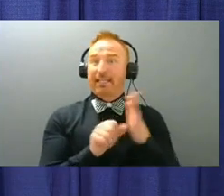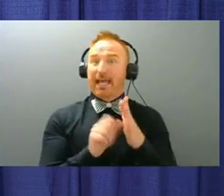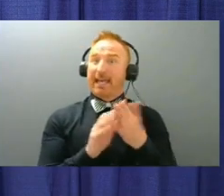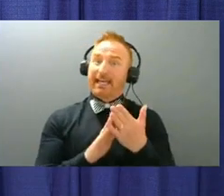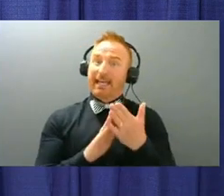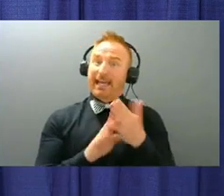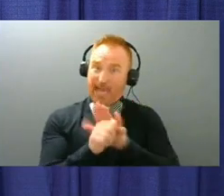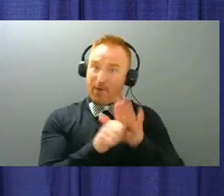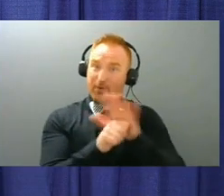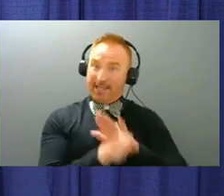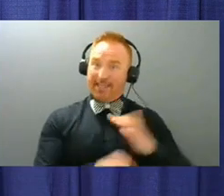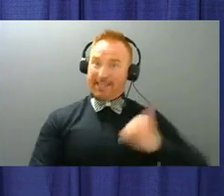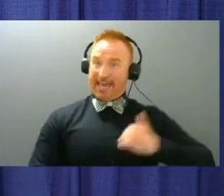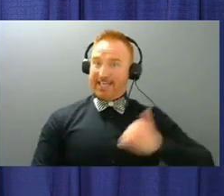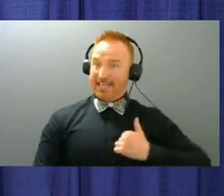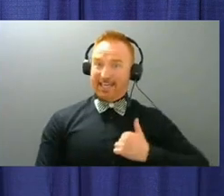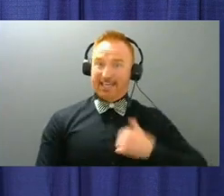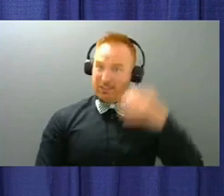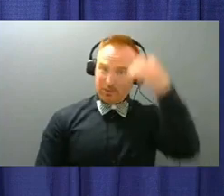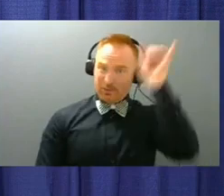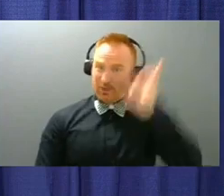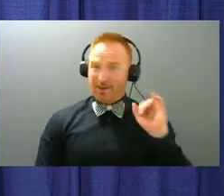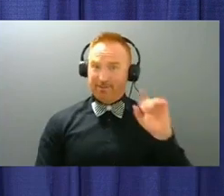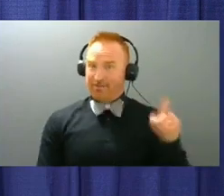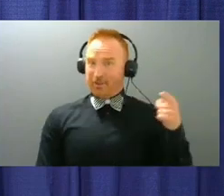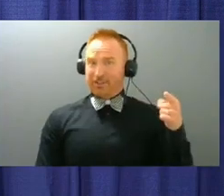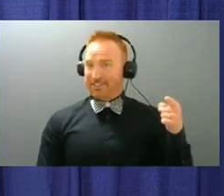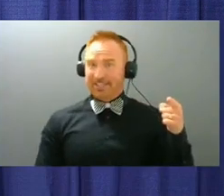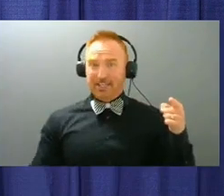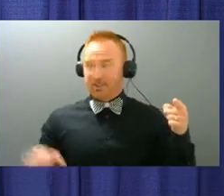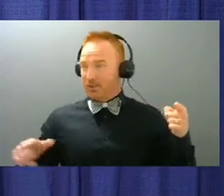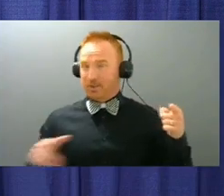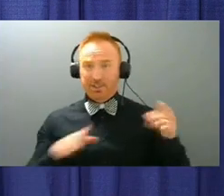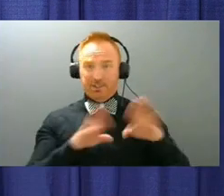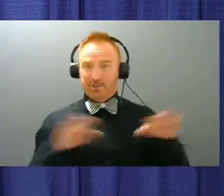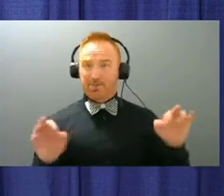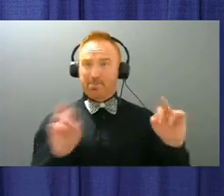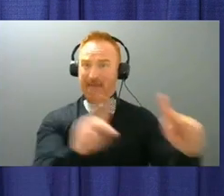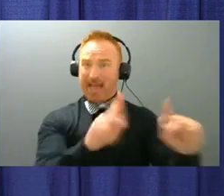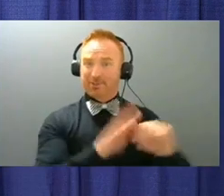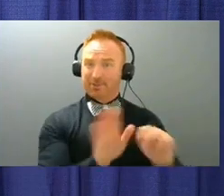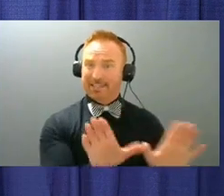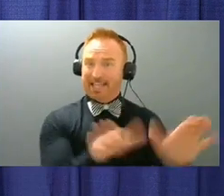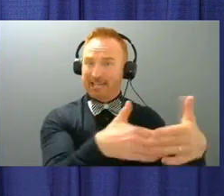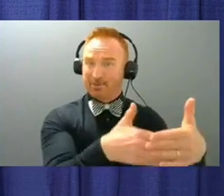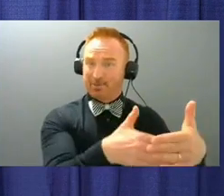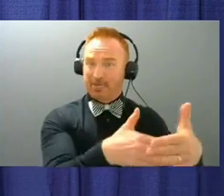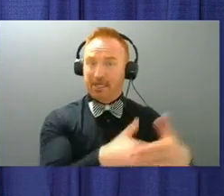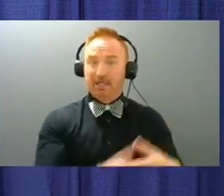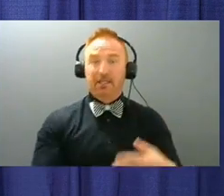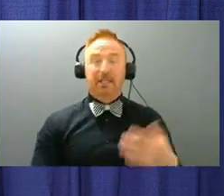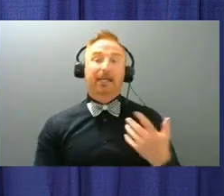jurisdiction in Canada to get our kids out of the gates and back into the classrooms. So whether again a this